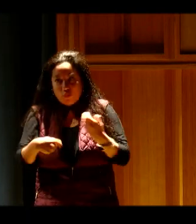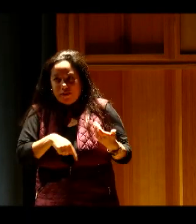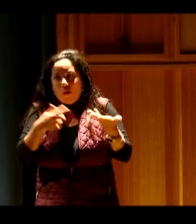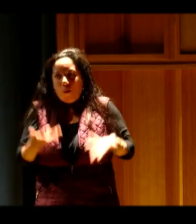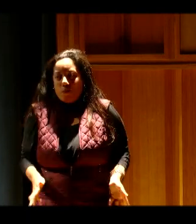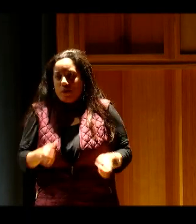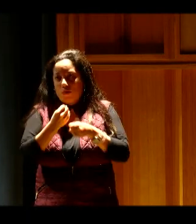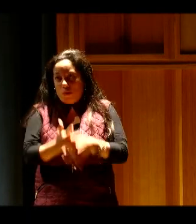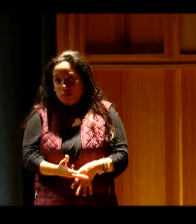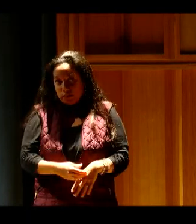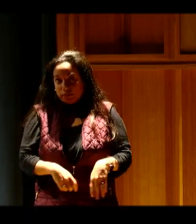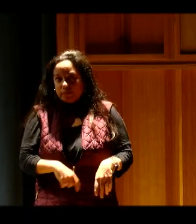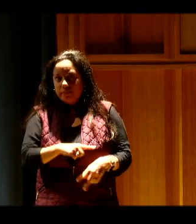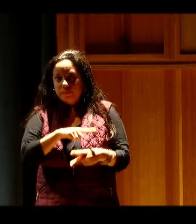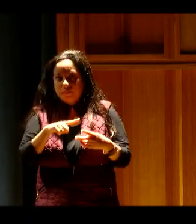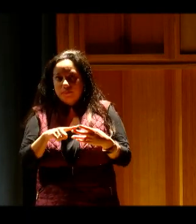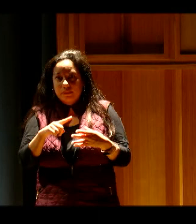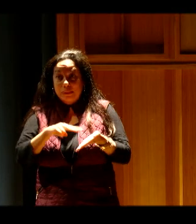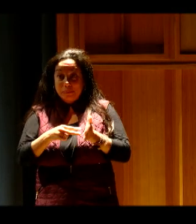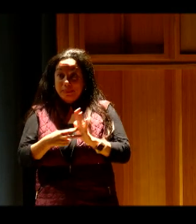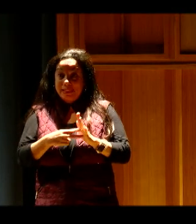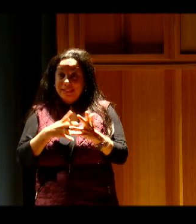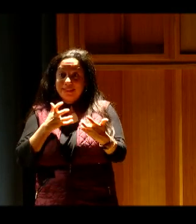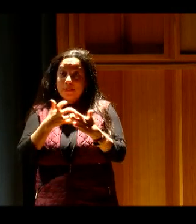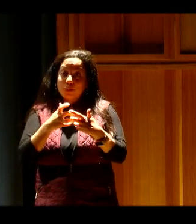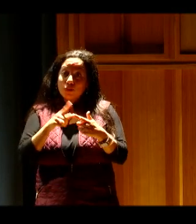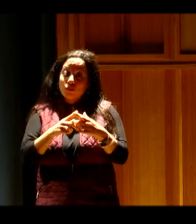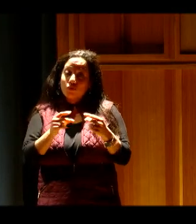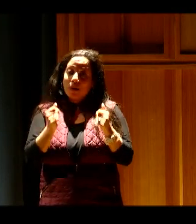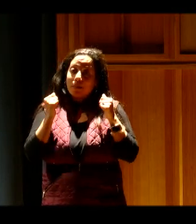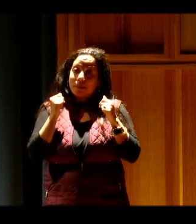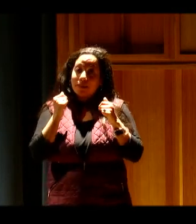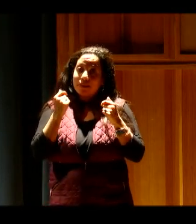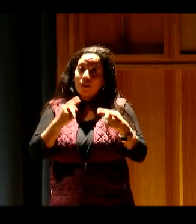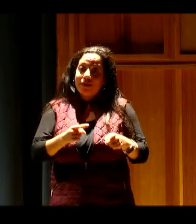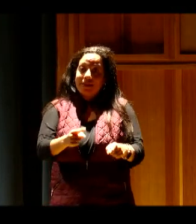And that means adapting to rapid onset events, but also to slow onset events.